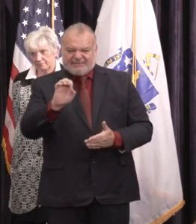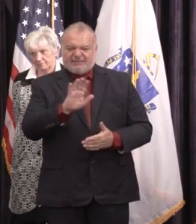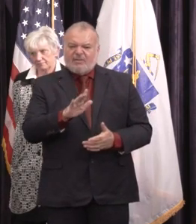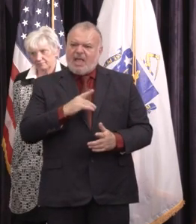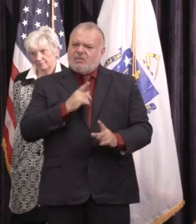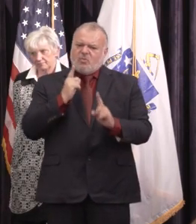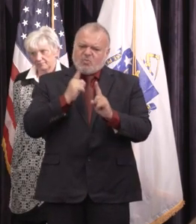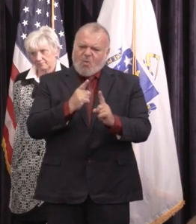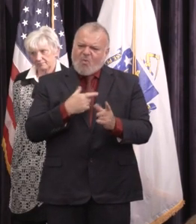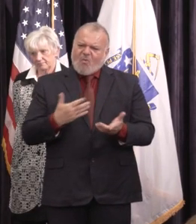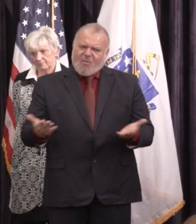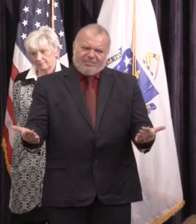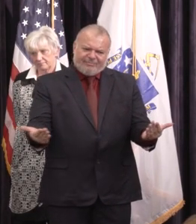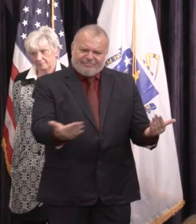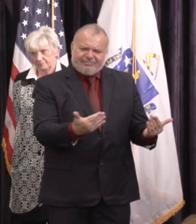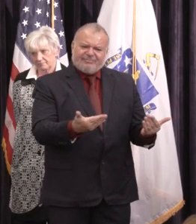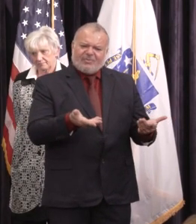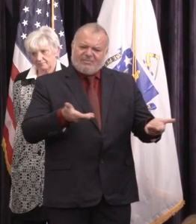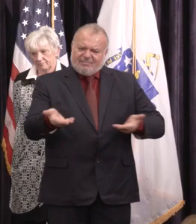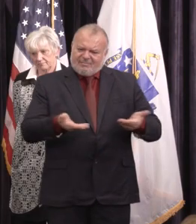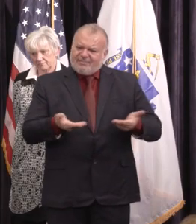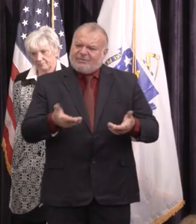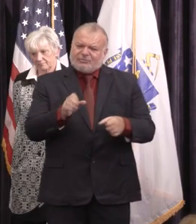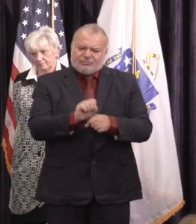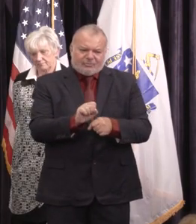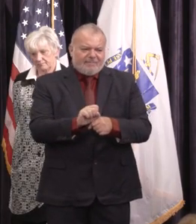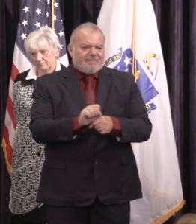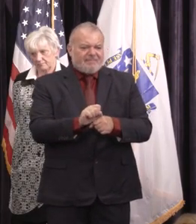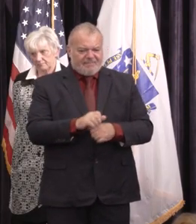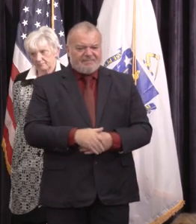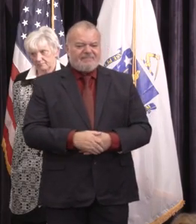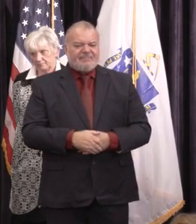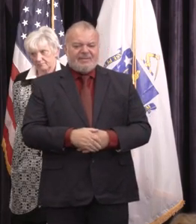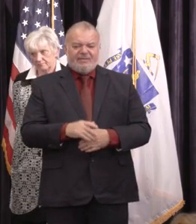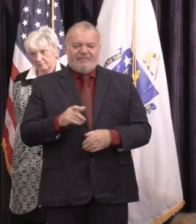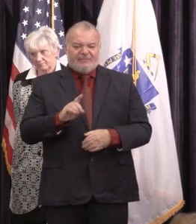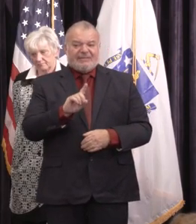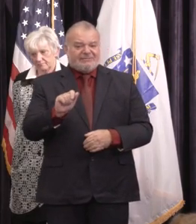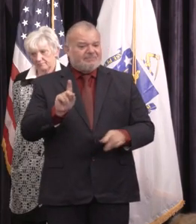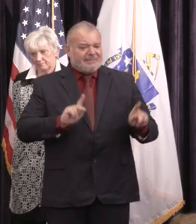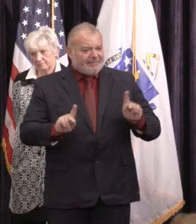Viability provides services across five states and they all have different approached to service